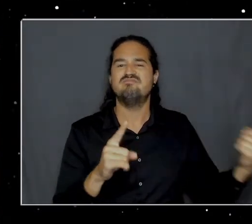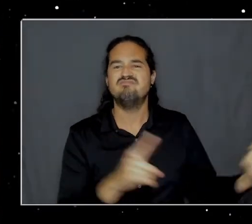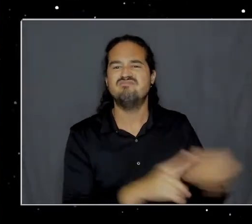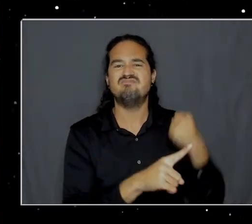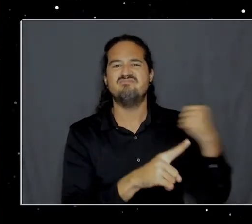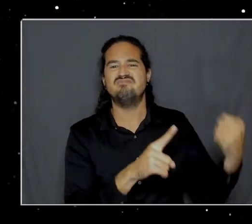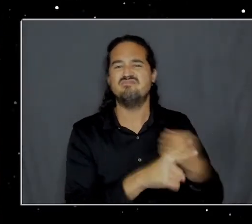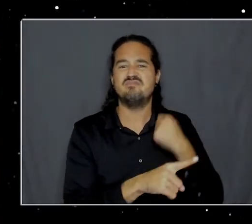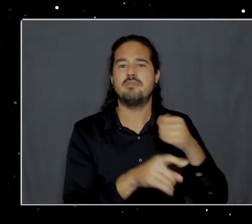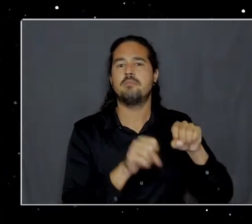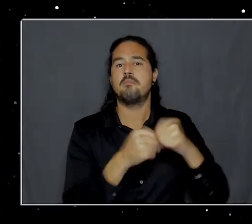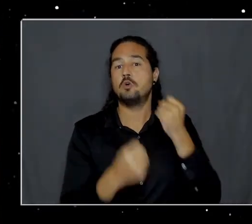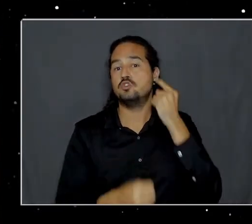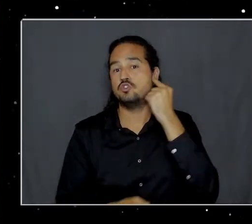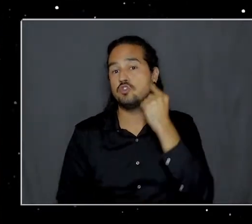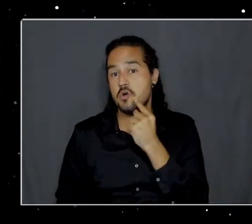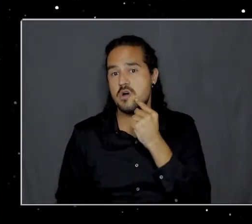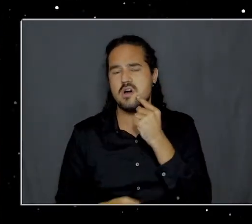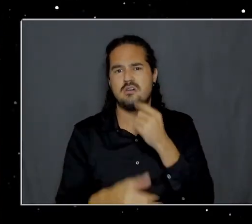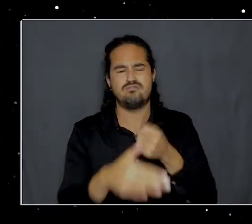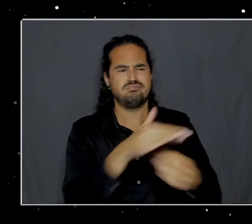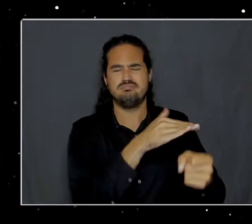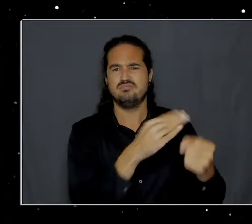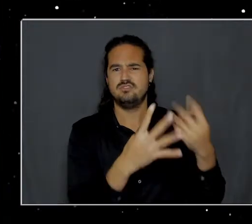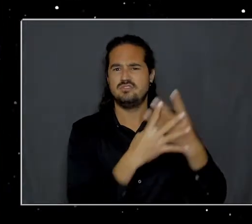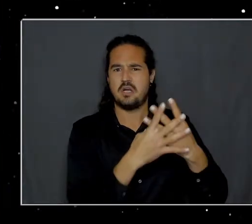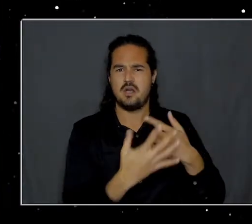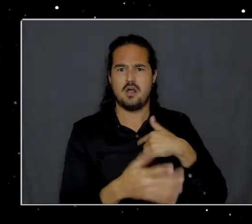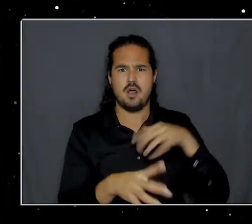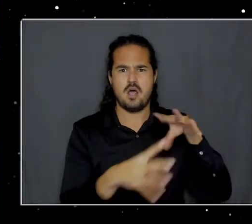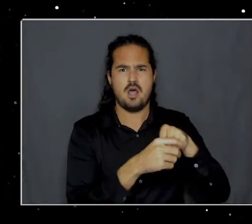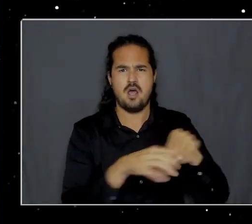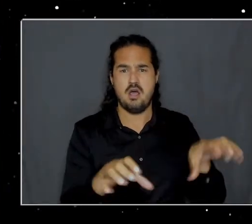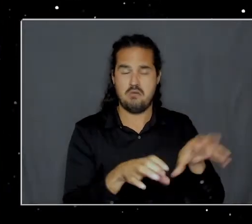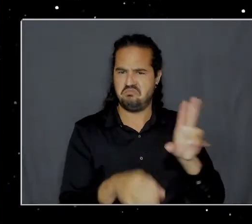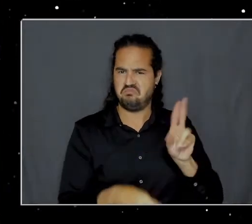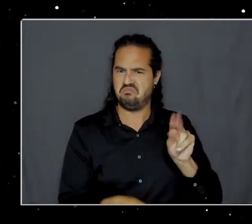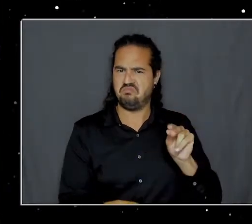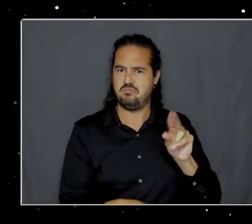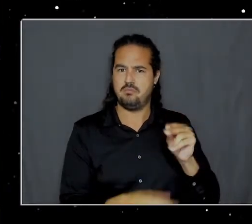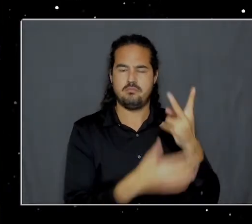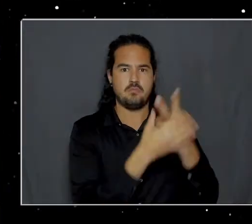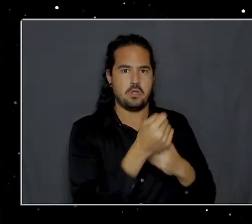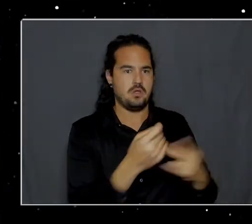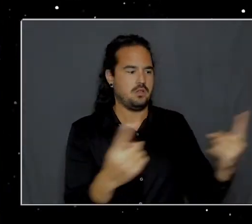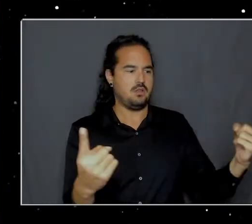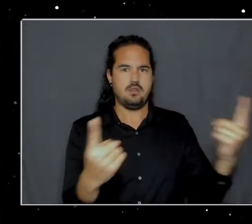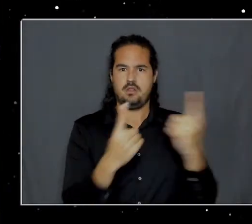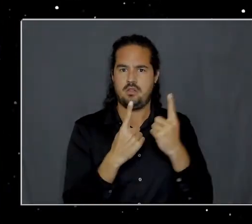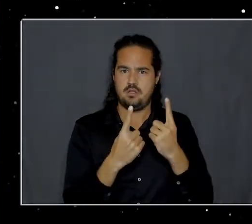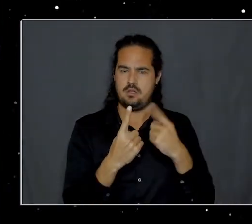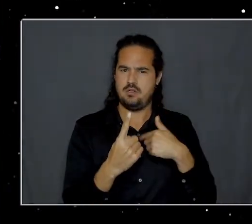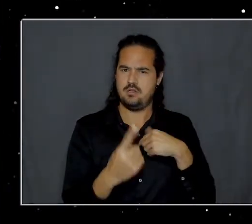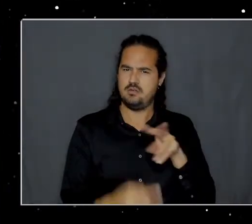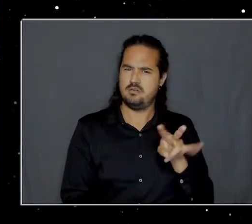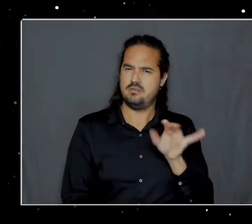BROKEN JAW IN THE JAIL. I NEVER WOULD'VE DONE THAT, BUT